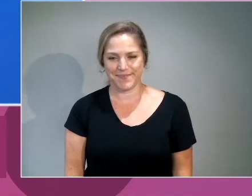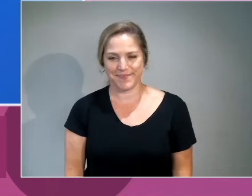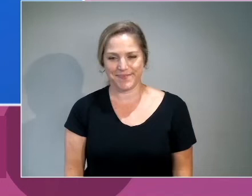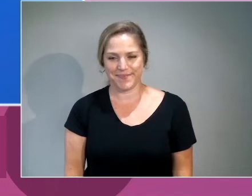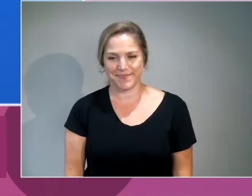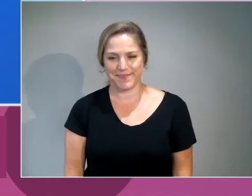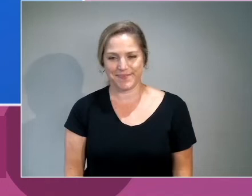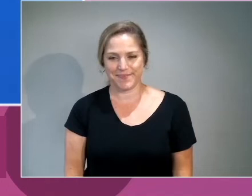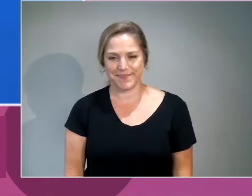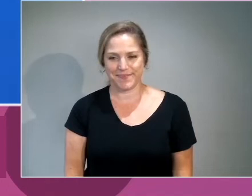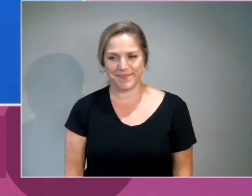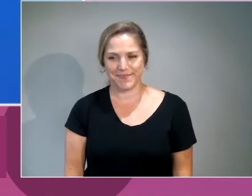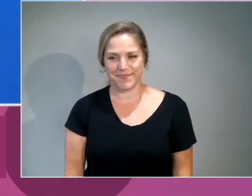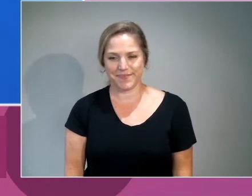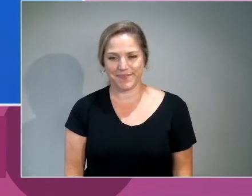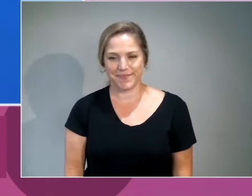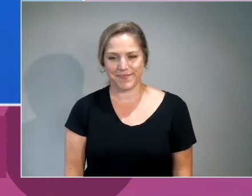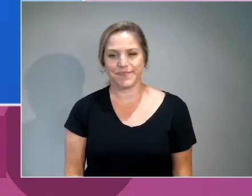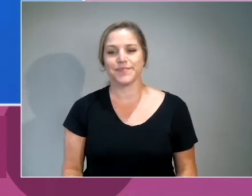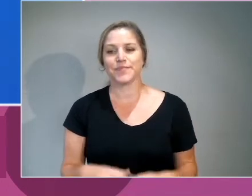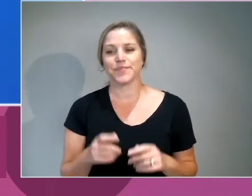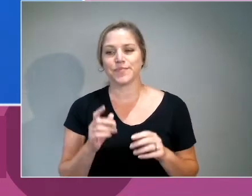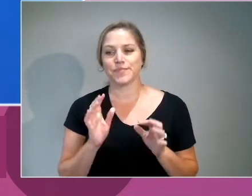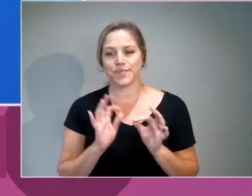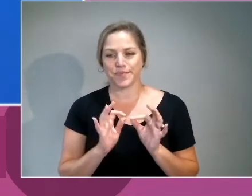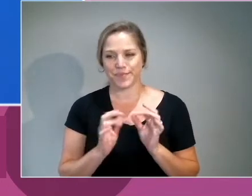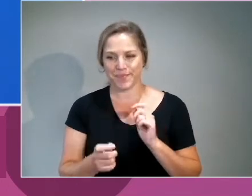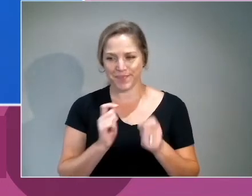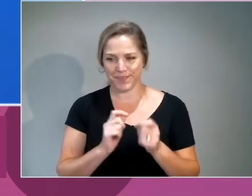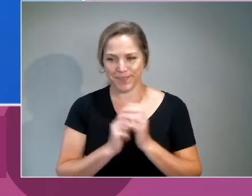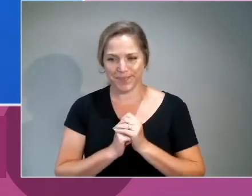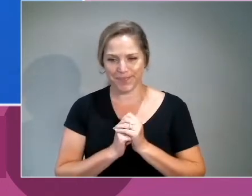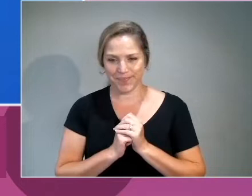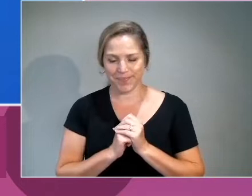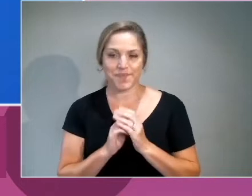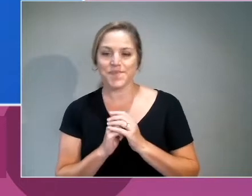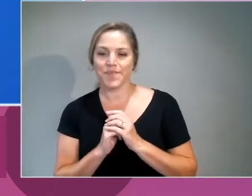Thank you so much. Let me check I'm off mute. That's always a good place to start to be off mute. So thank you again for the opportunity to be here. Look, I'd just like to begin firstly by